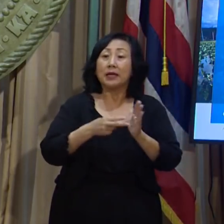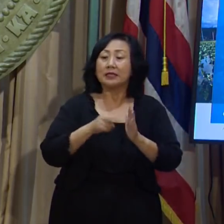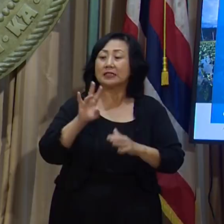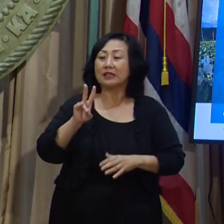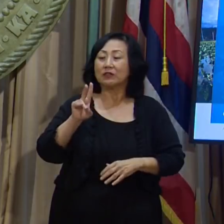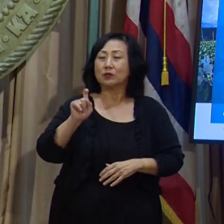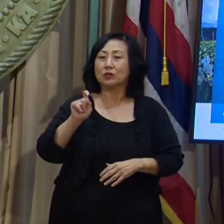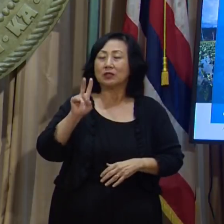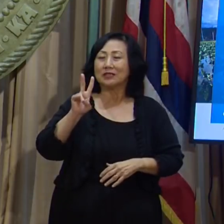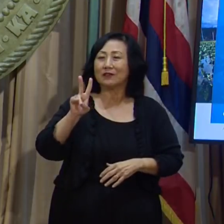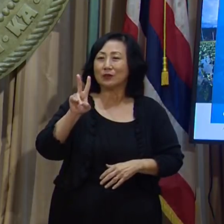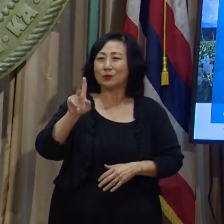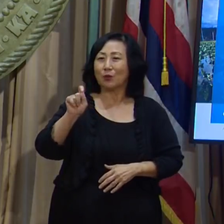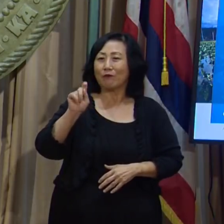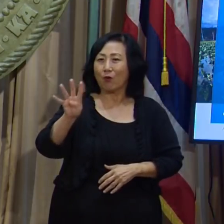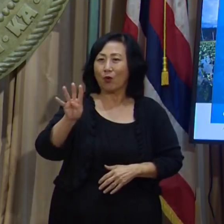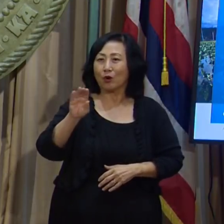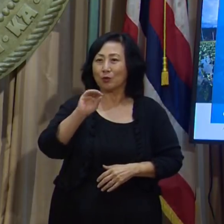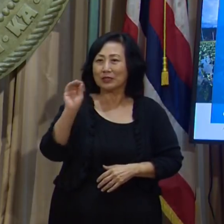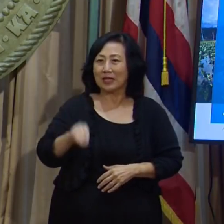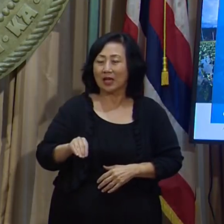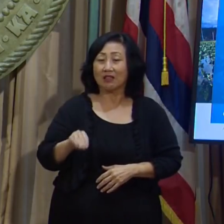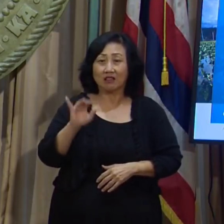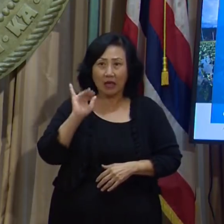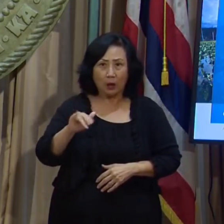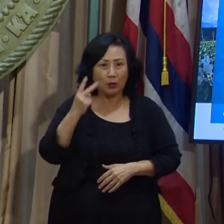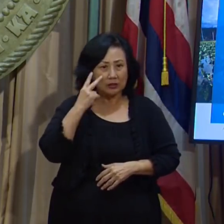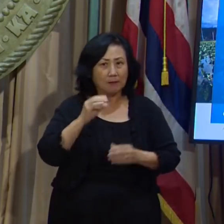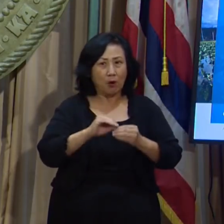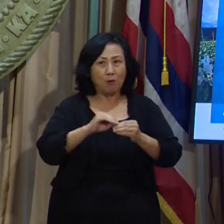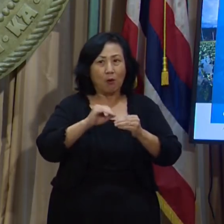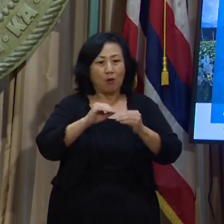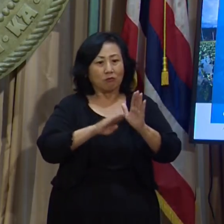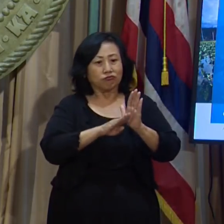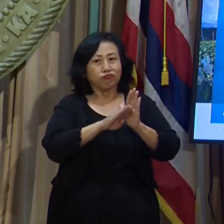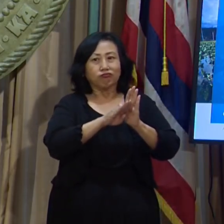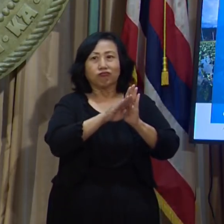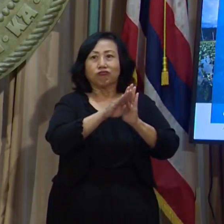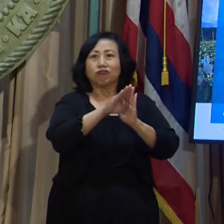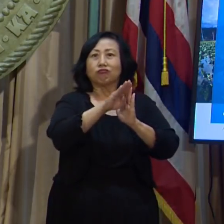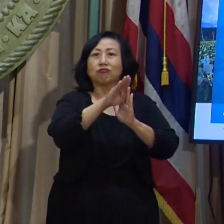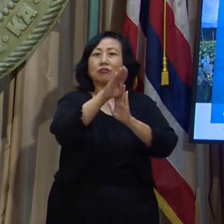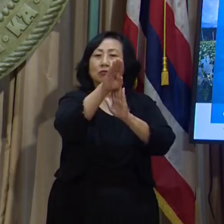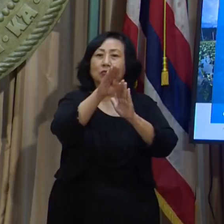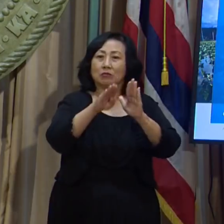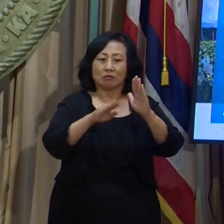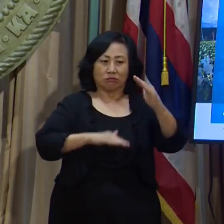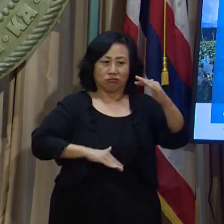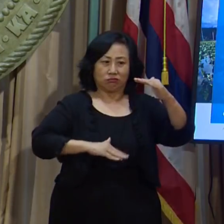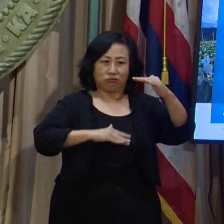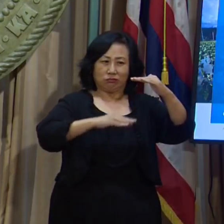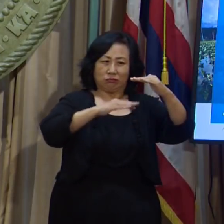OF THE 584, THE RECOVERY RATE IS SIGNIFICANT, 423 INDIVIDUALS HAVE ACTUALLY NOW RECOVERED. THAT IS A 72% RECOVERY RATE.